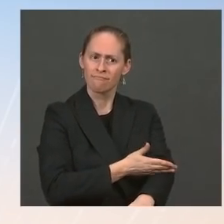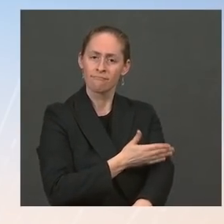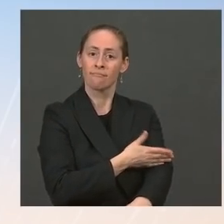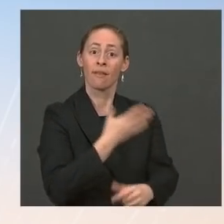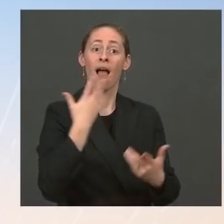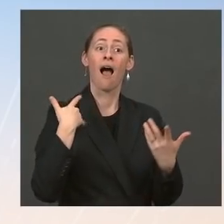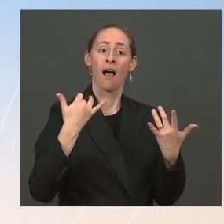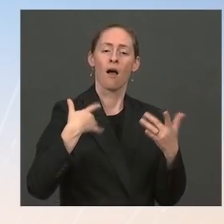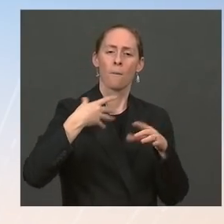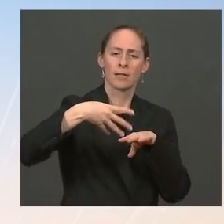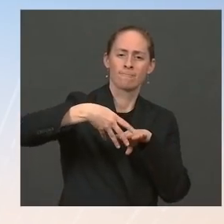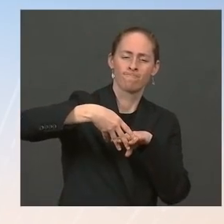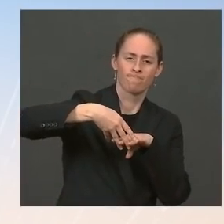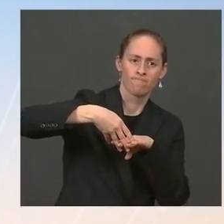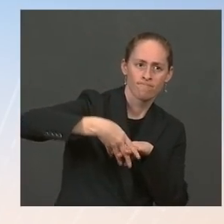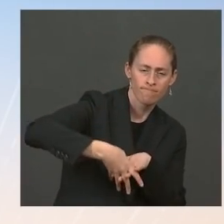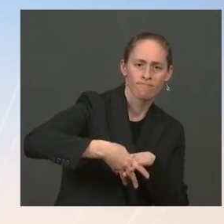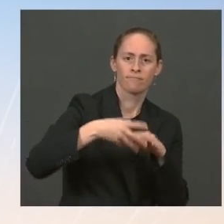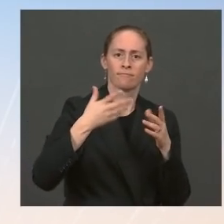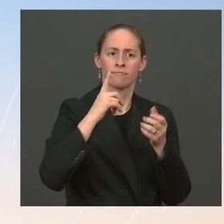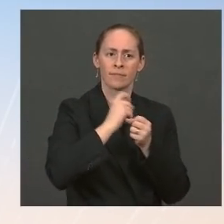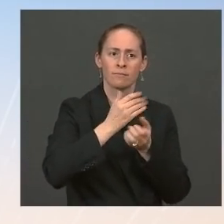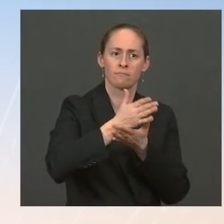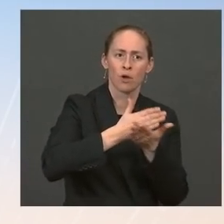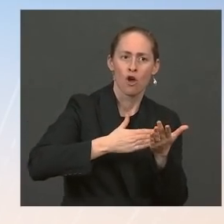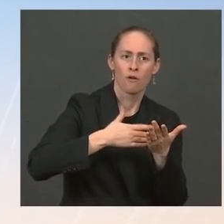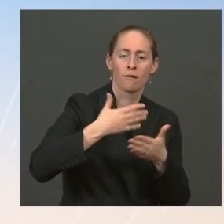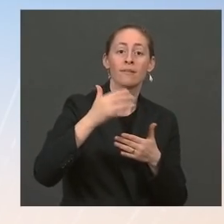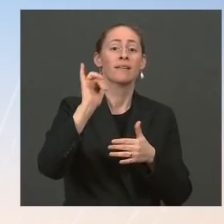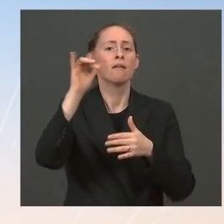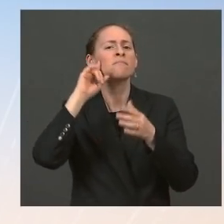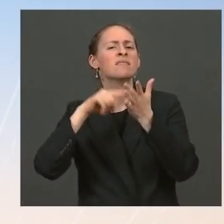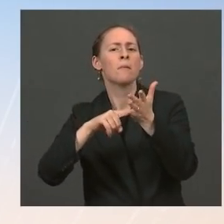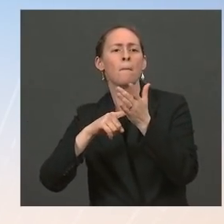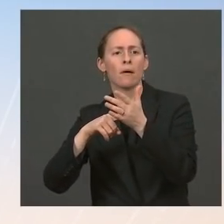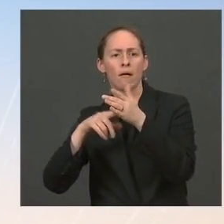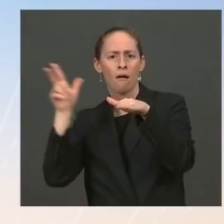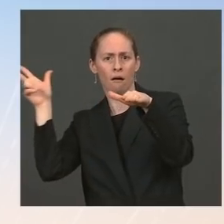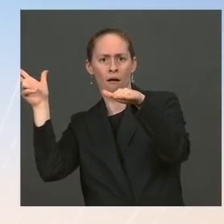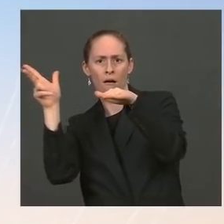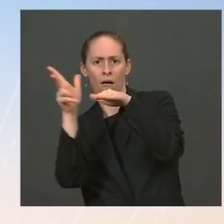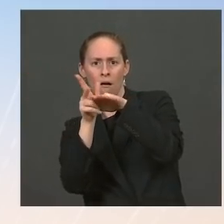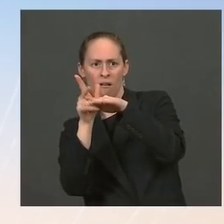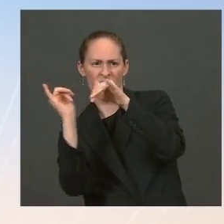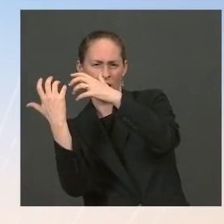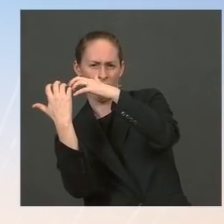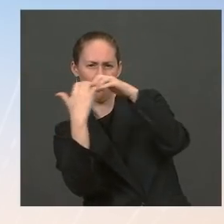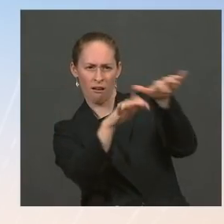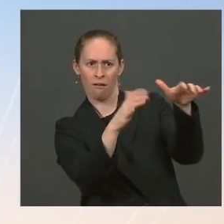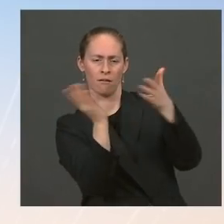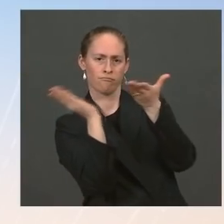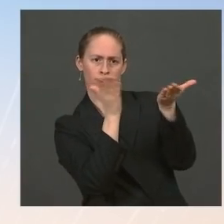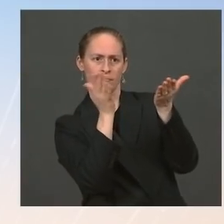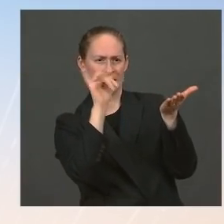the ports piece on the early end of that, because we know that's a key component of making sure goods are moving effectively around the country.